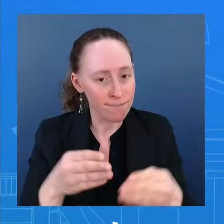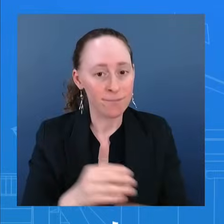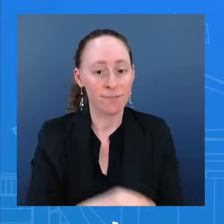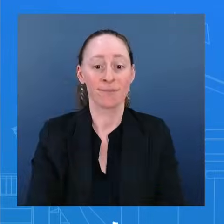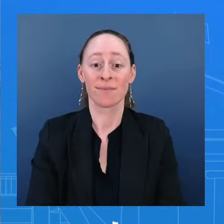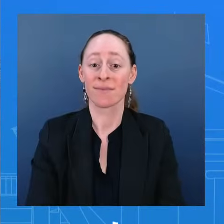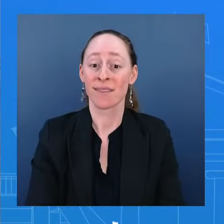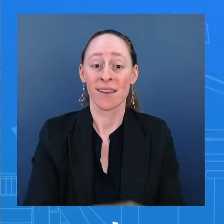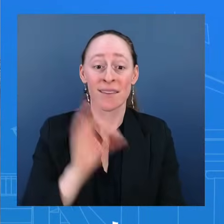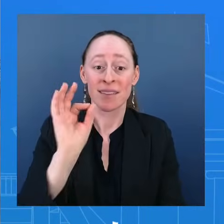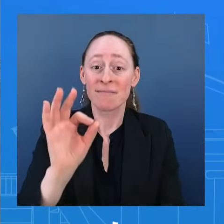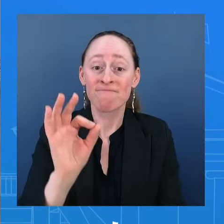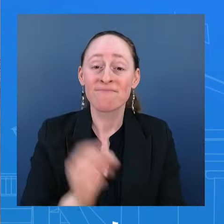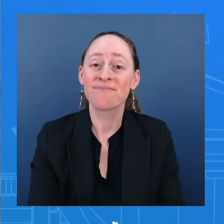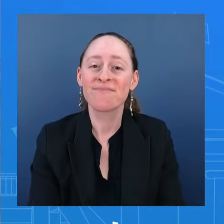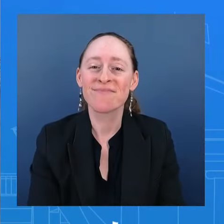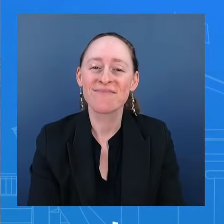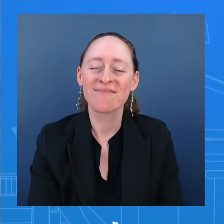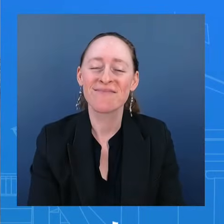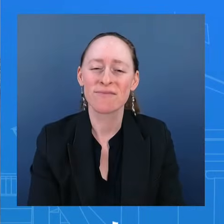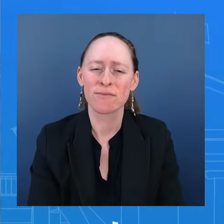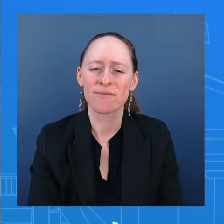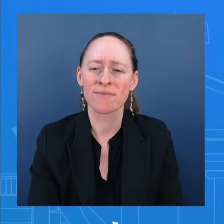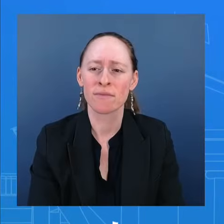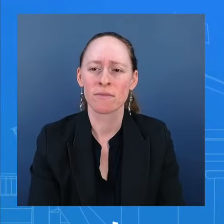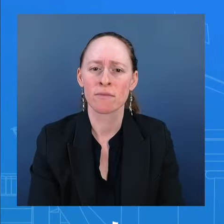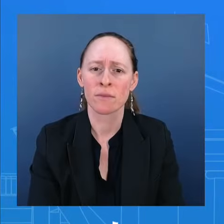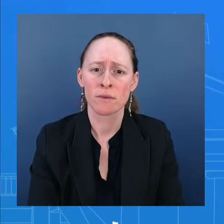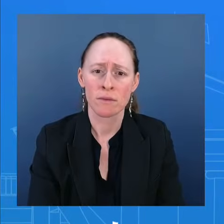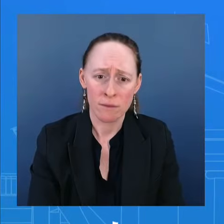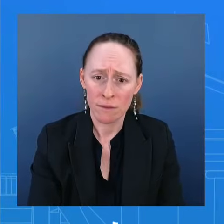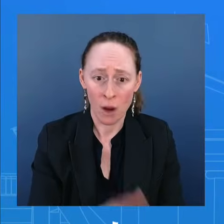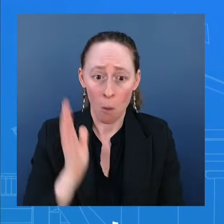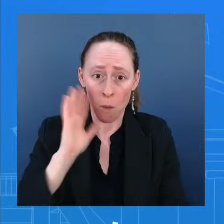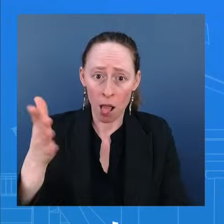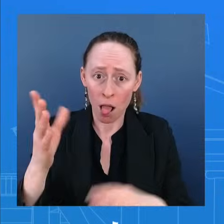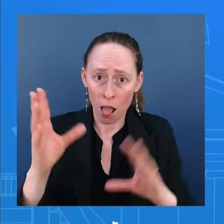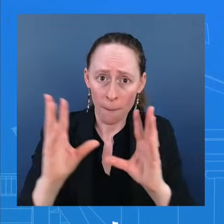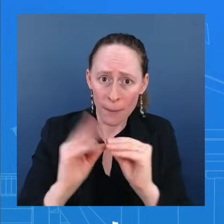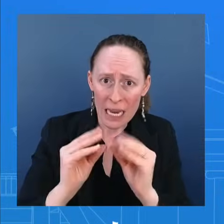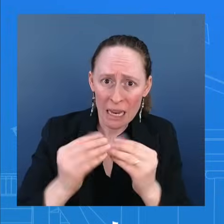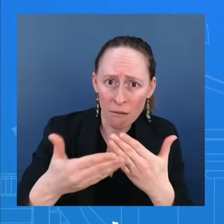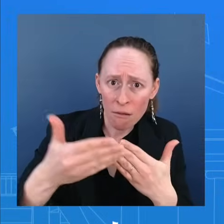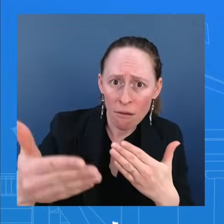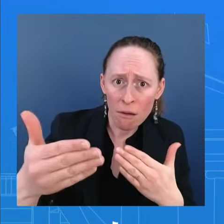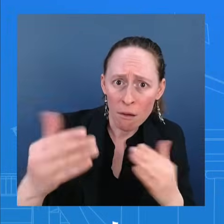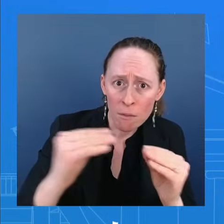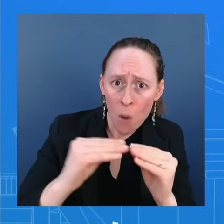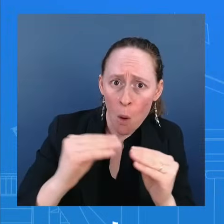The Press: Will there be further meetings between now and the end of this administration? Ms. Jean-Pierre: Well, as you know, this administration, including the national security advisor,